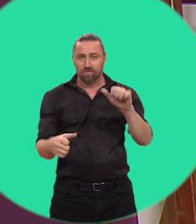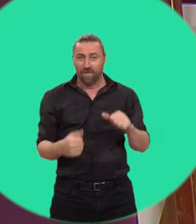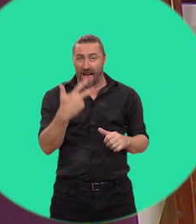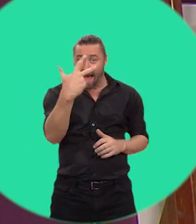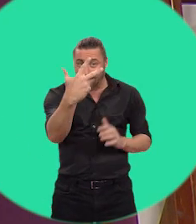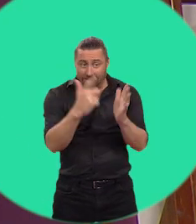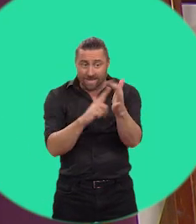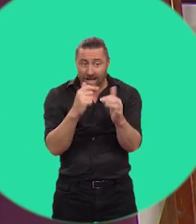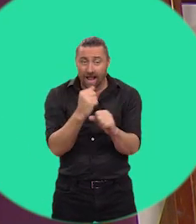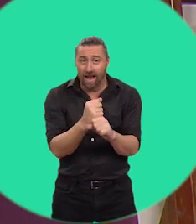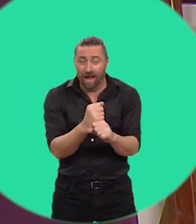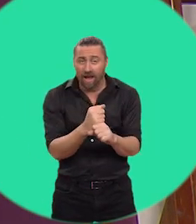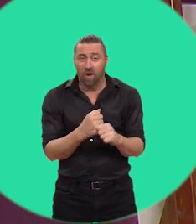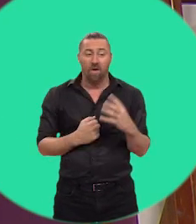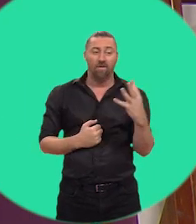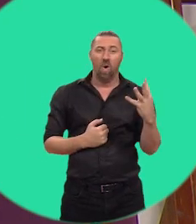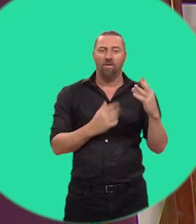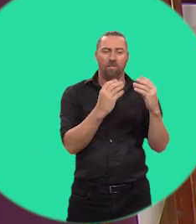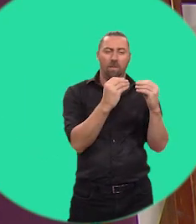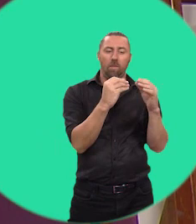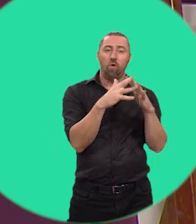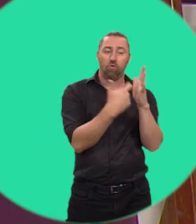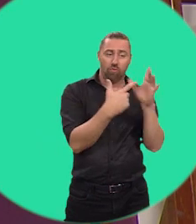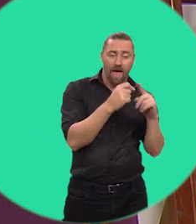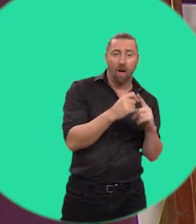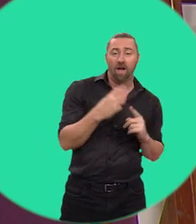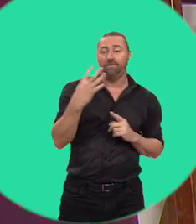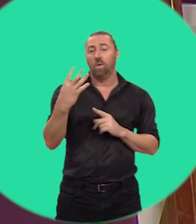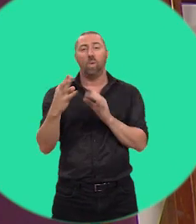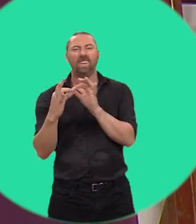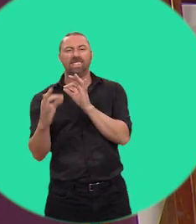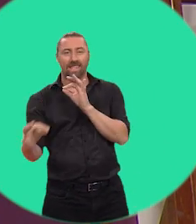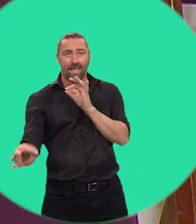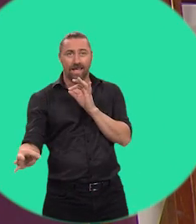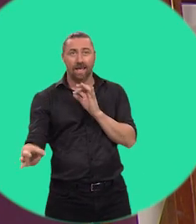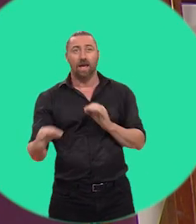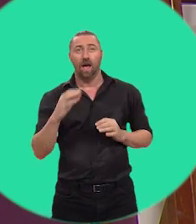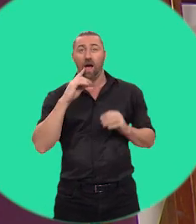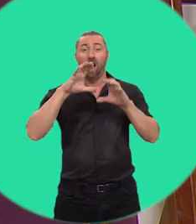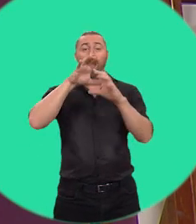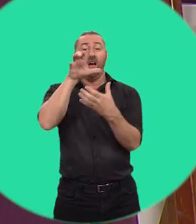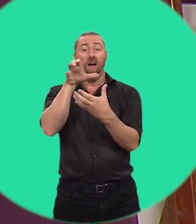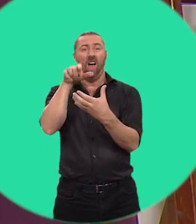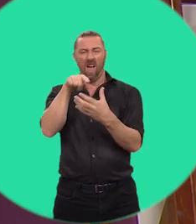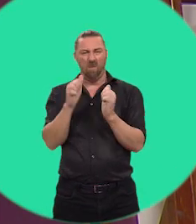He has eight legs, four made out of bubble wrap, four made out of chenille sticks. And a face that's made out of a paper plate